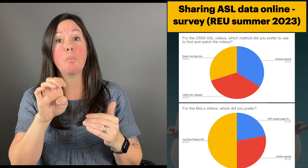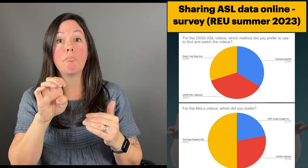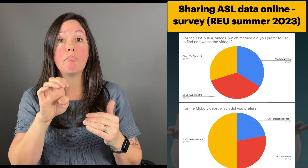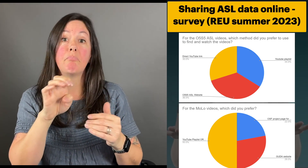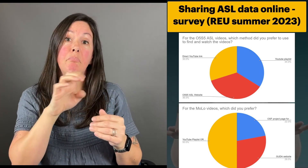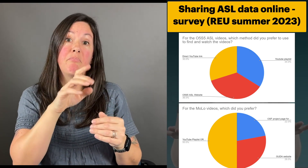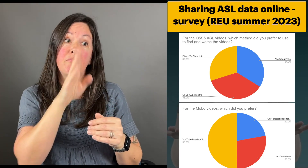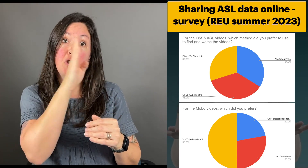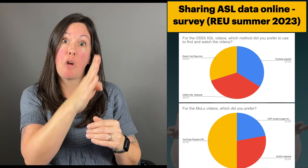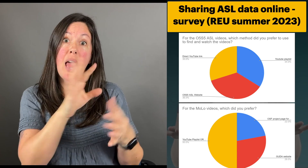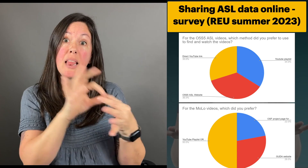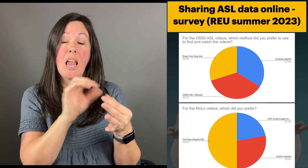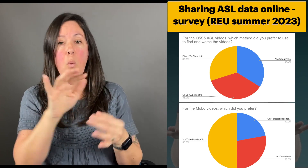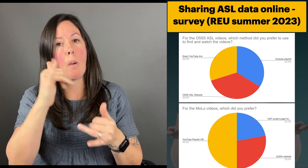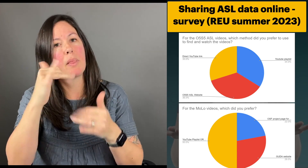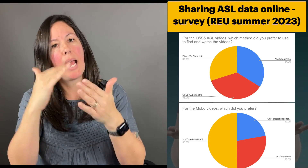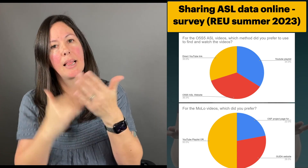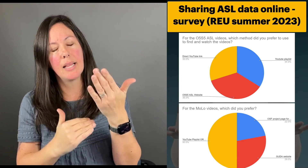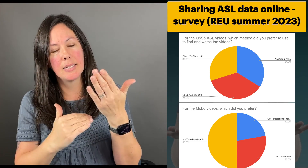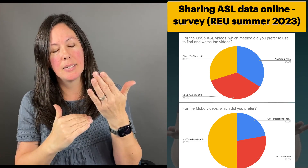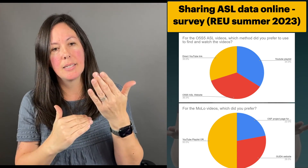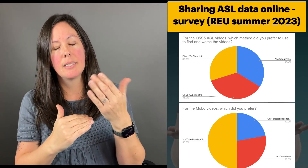which is an online